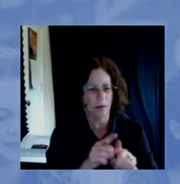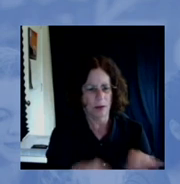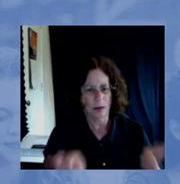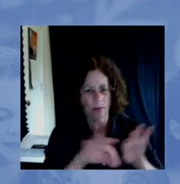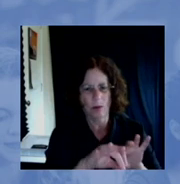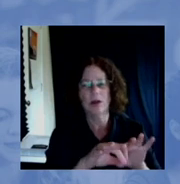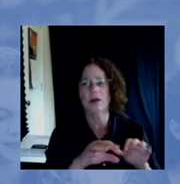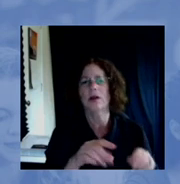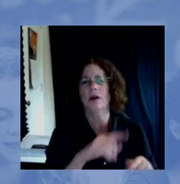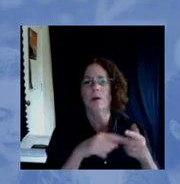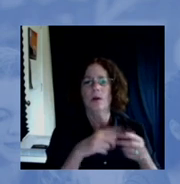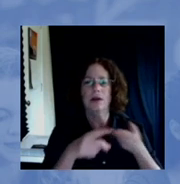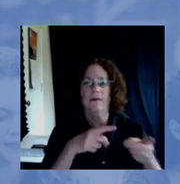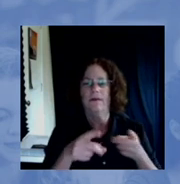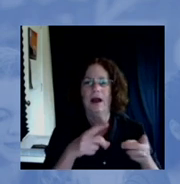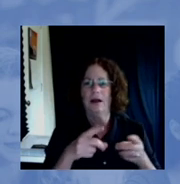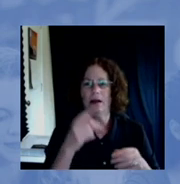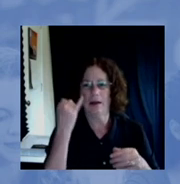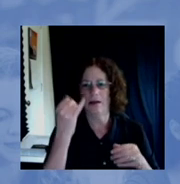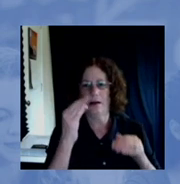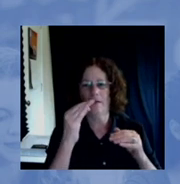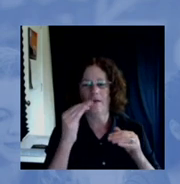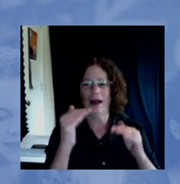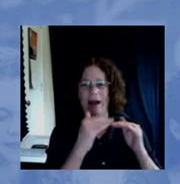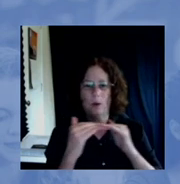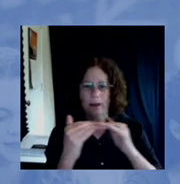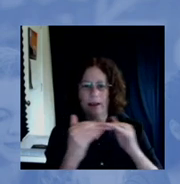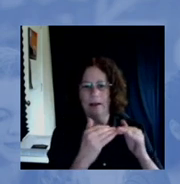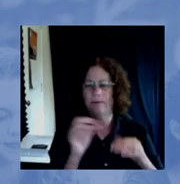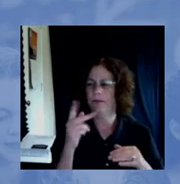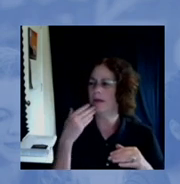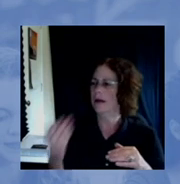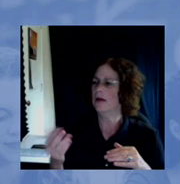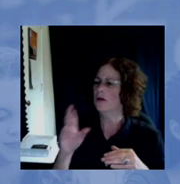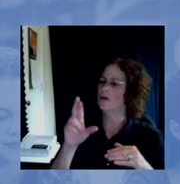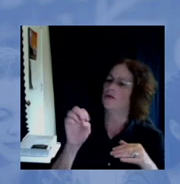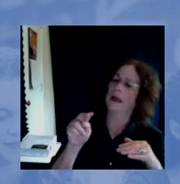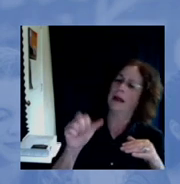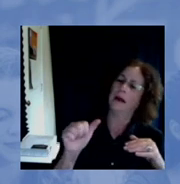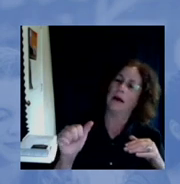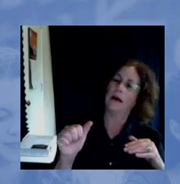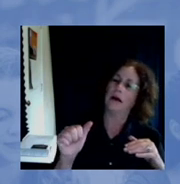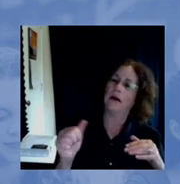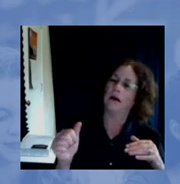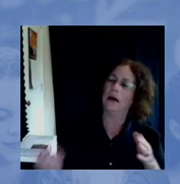A CONCEPT IN EQUITY. >> THANK YOU FOR THAT. AND RINA, LET ME BRING YOU BACK AGAIN BECAUSE YOU'RE A STUDENT.